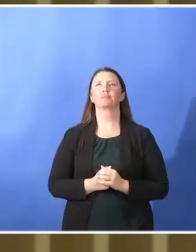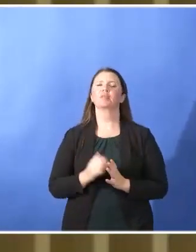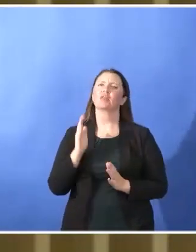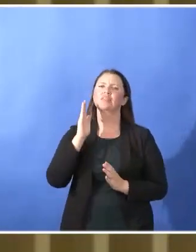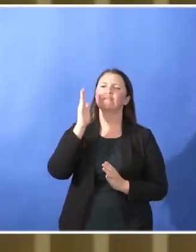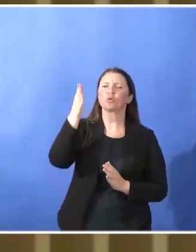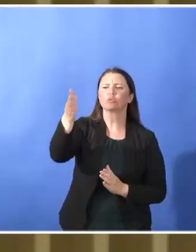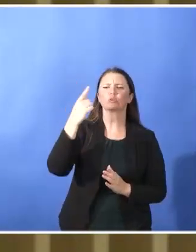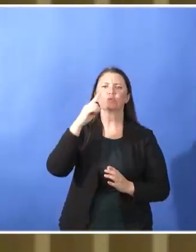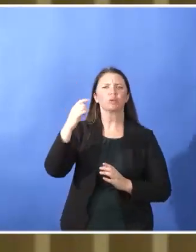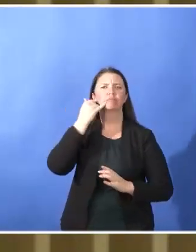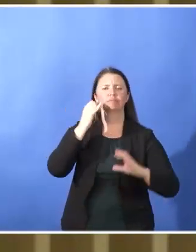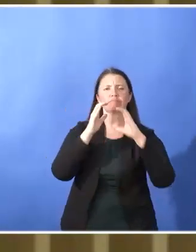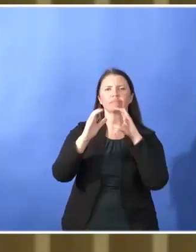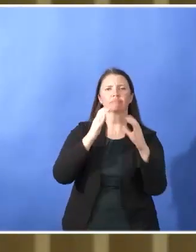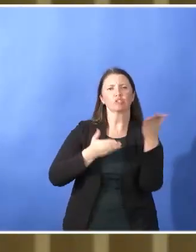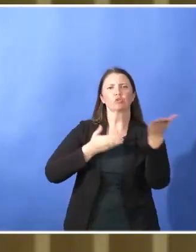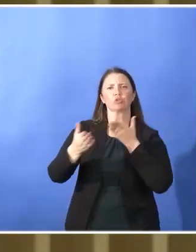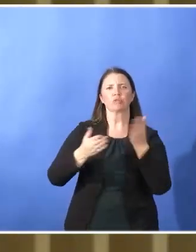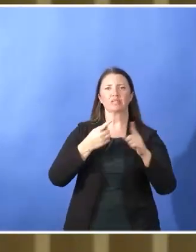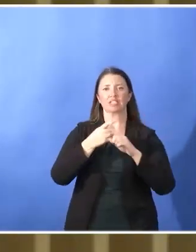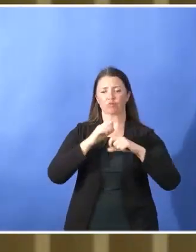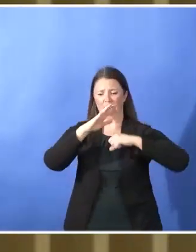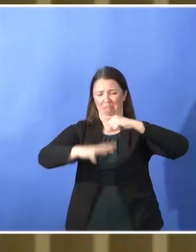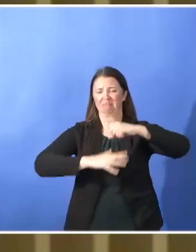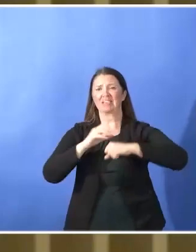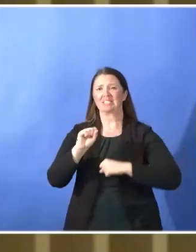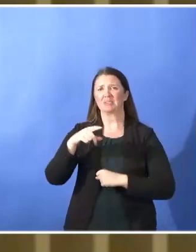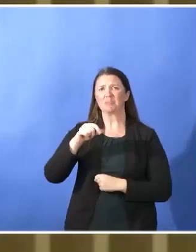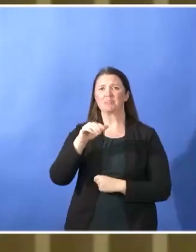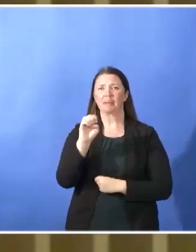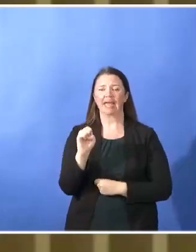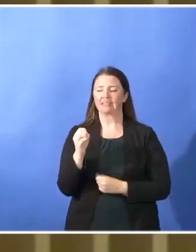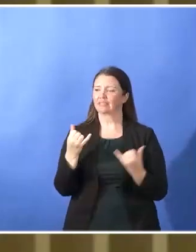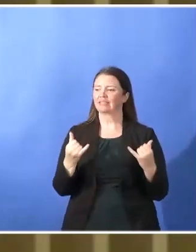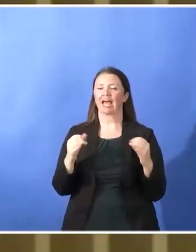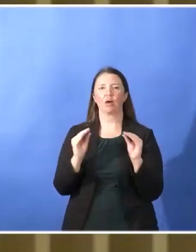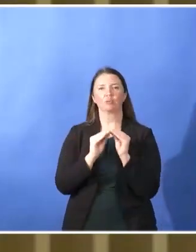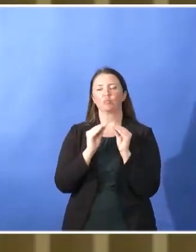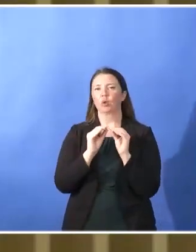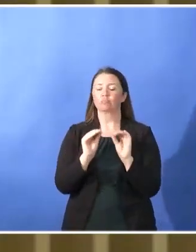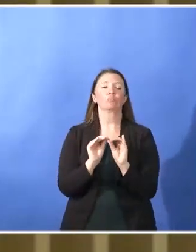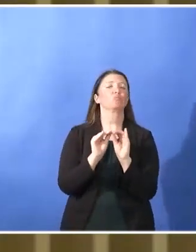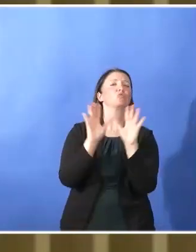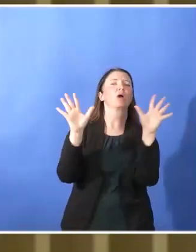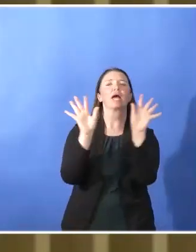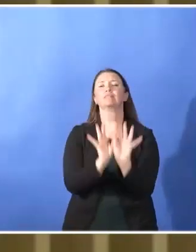BEFORE. THERE IS PROBABLY SOME STAR ANALOGY I COULD HAVE PUT IN THERE, BUT MISSED THE WINDOW ON